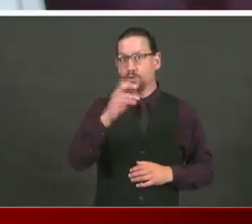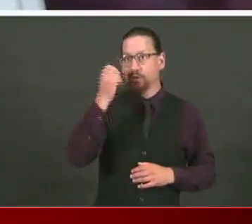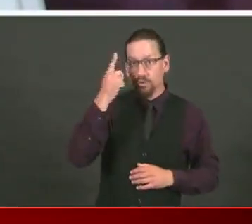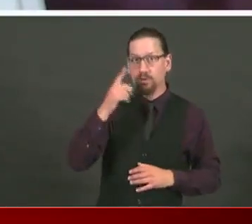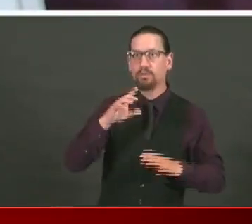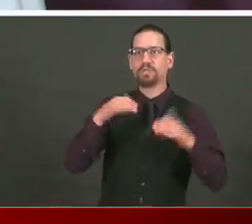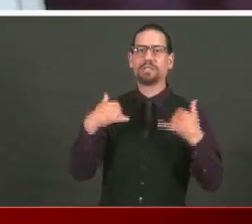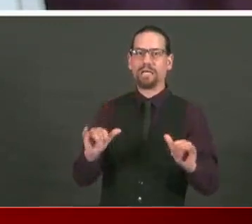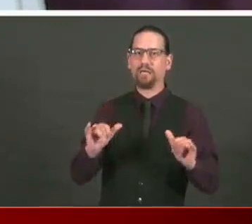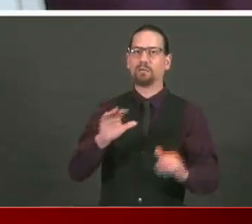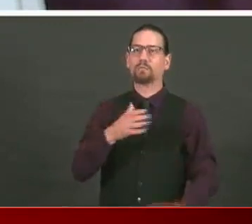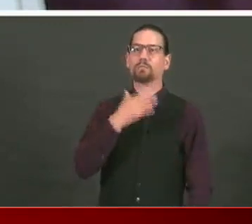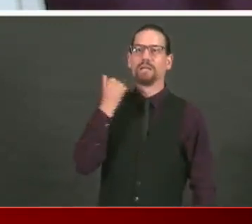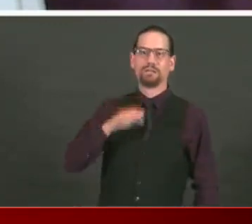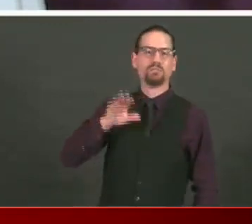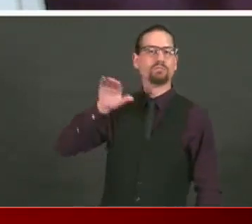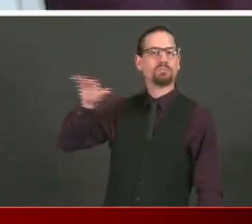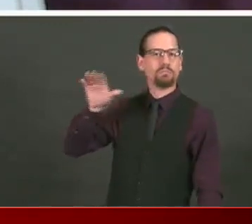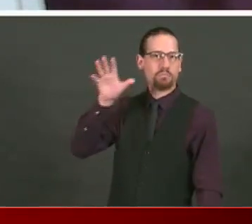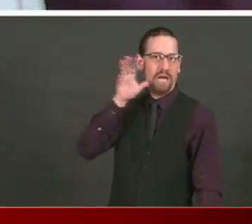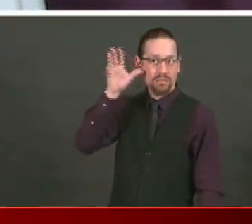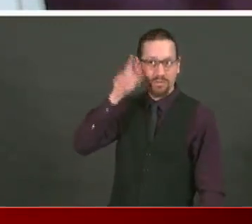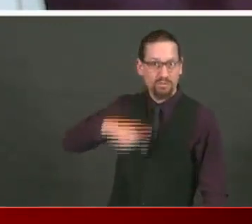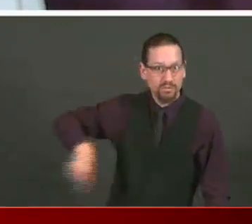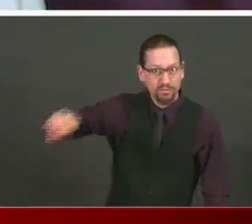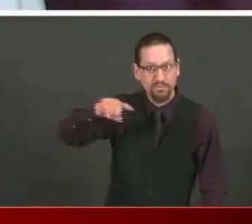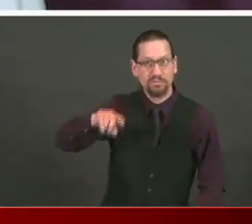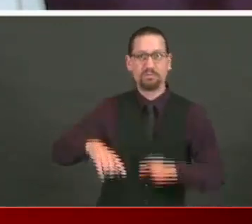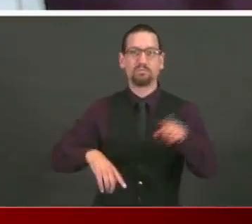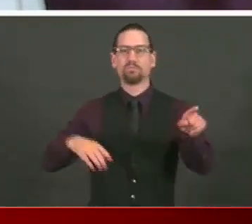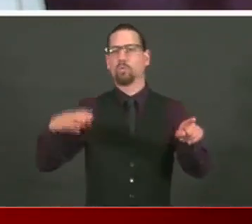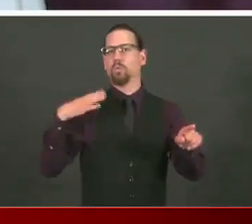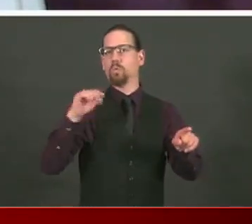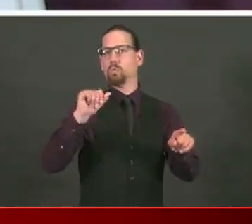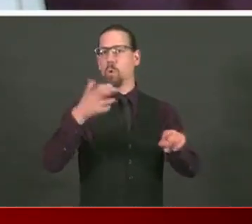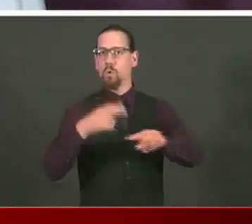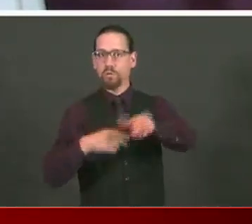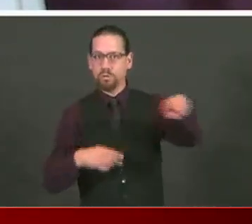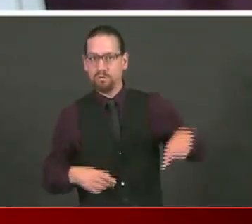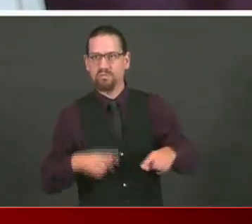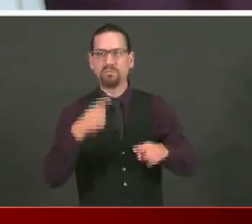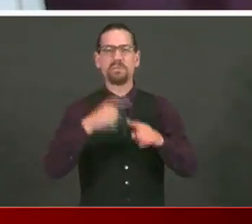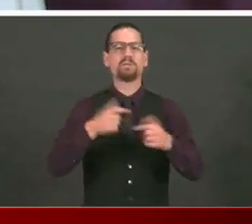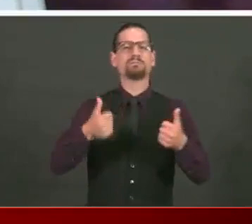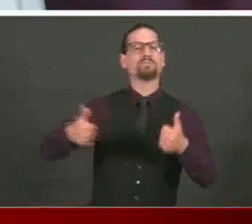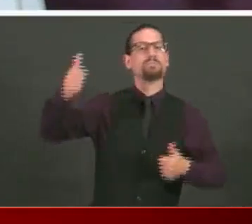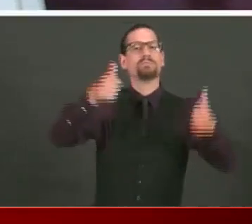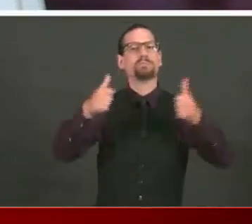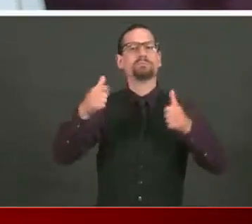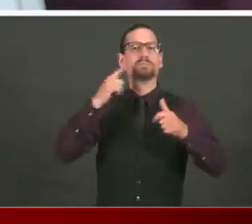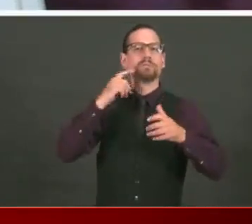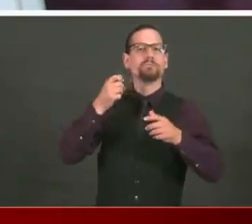ATHLETIC DIRECTOR INVOLVED IN SUMMER SPORTS TO BE RESPONSIBLE, BE CREATIVE, AND USE YOUR BEST JUDGMENT SO THAT WE ALL STAY